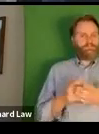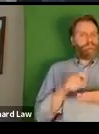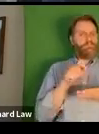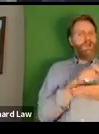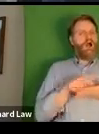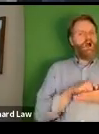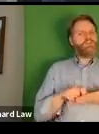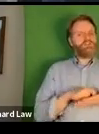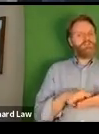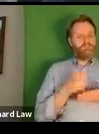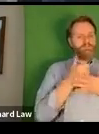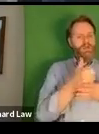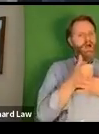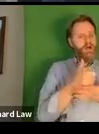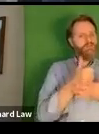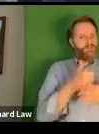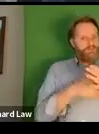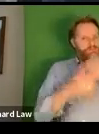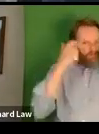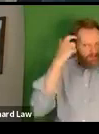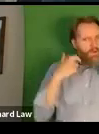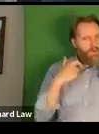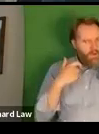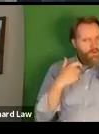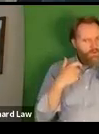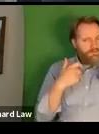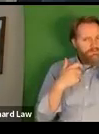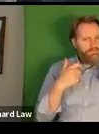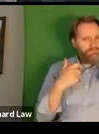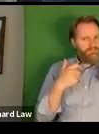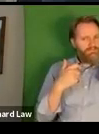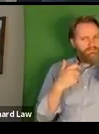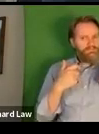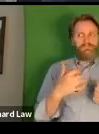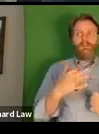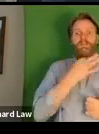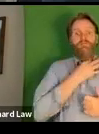themselves in there is a danger not just from jury trials but from what a